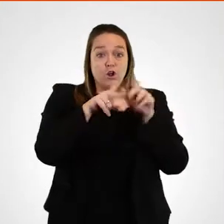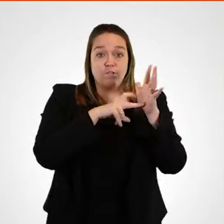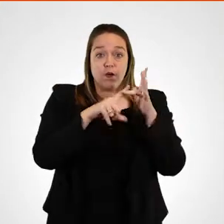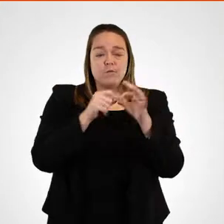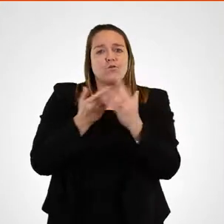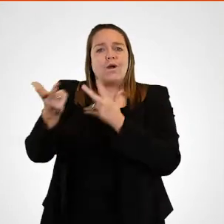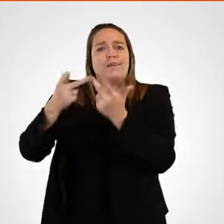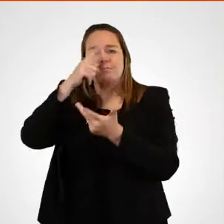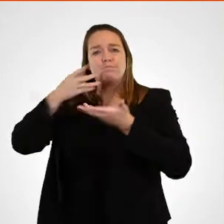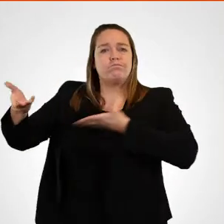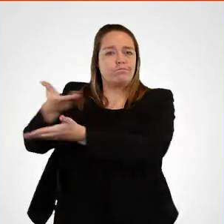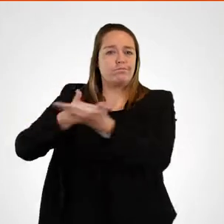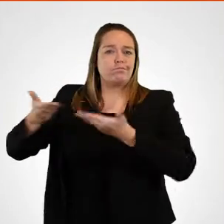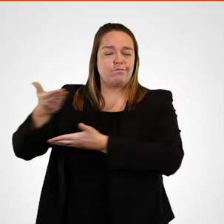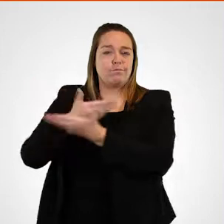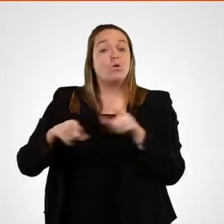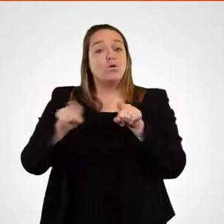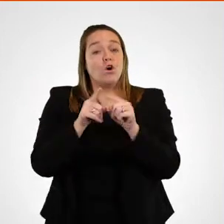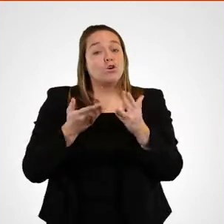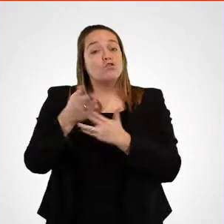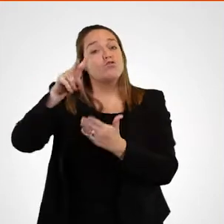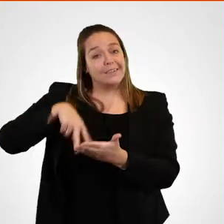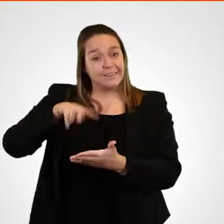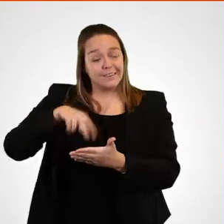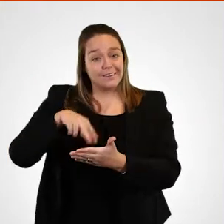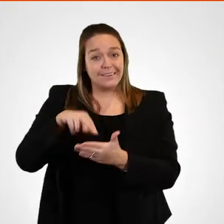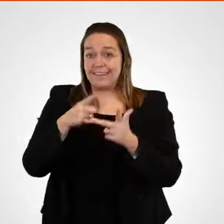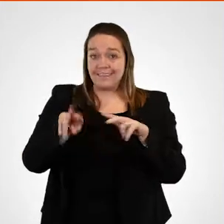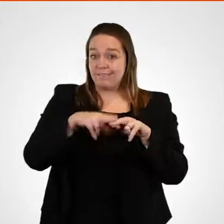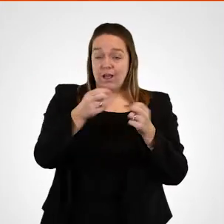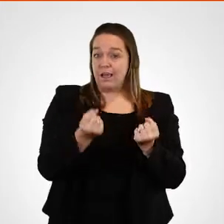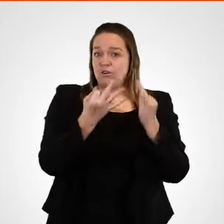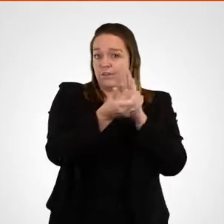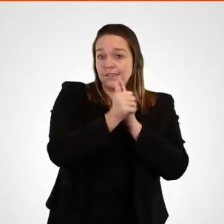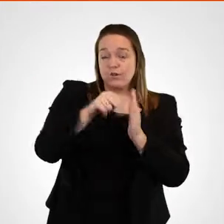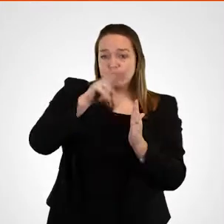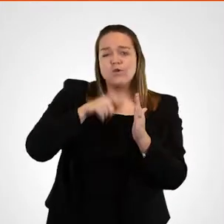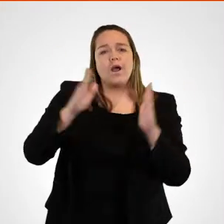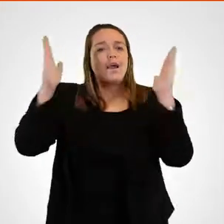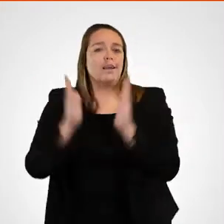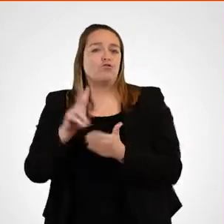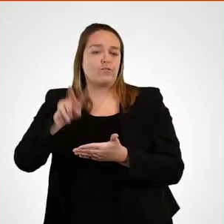The other way that we acquire vocabulary is by reading, but if you're not a skilled reader, you read less.